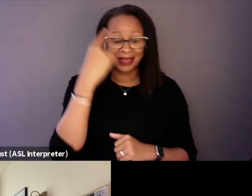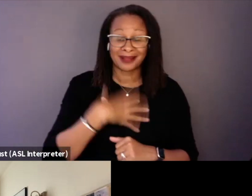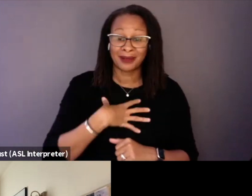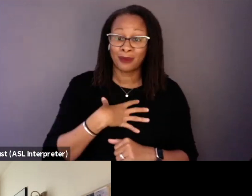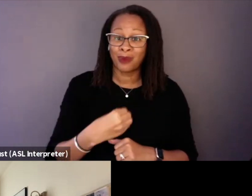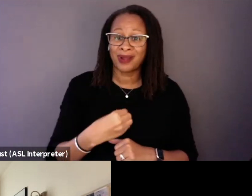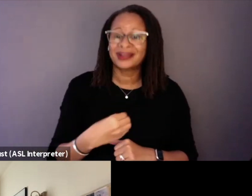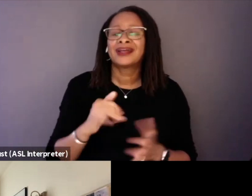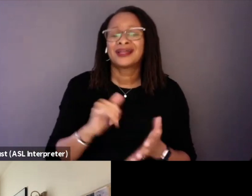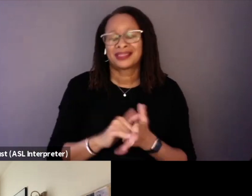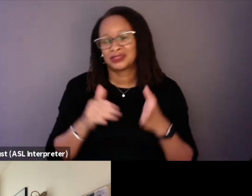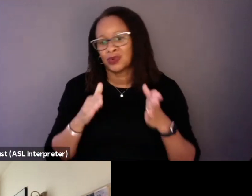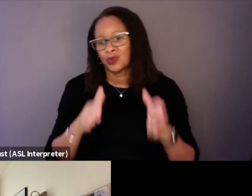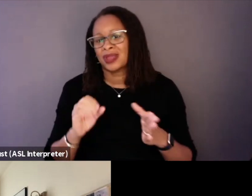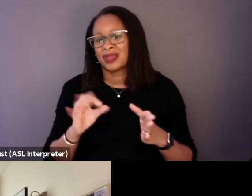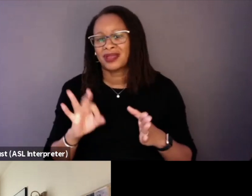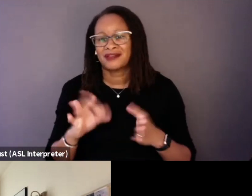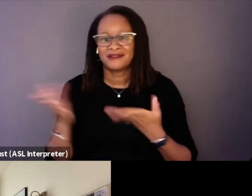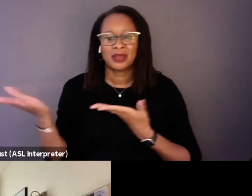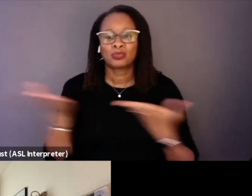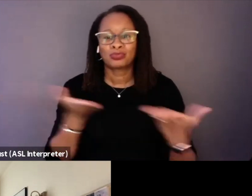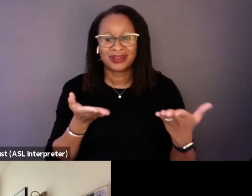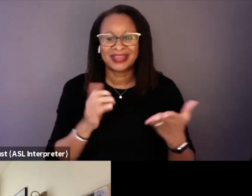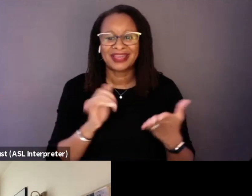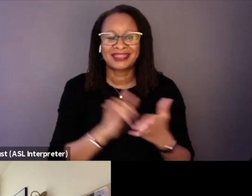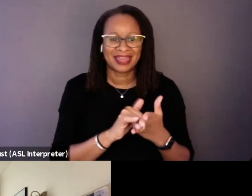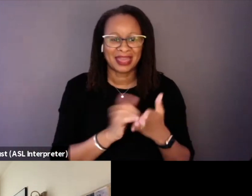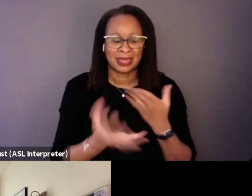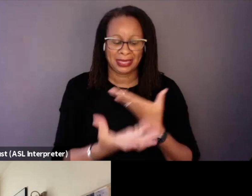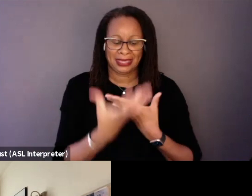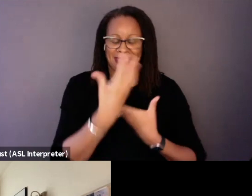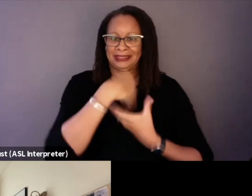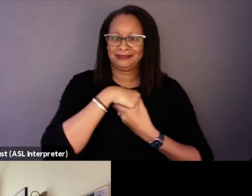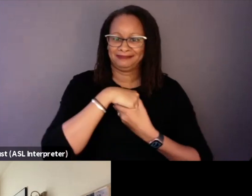a way of bringing that into the film.